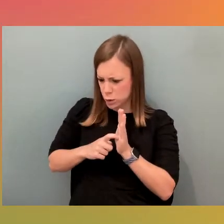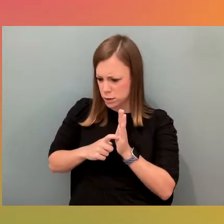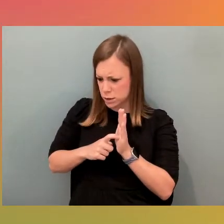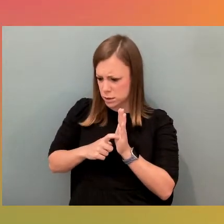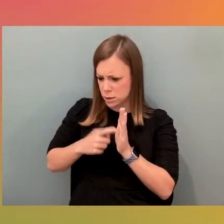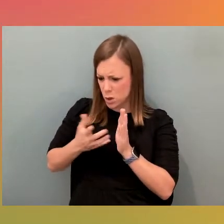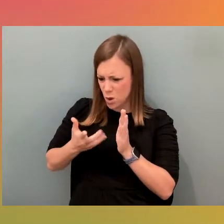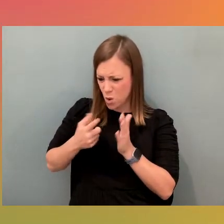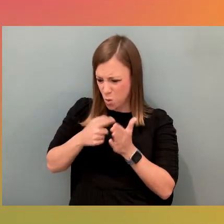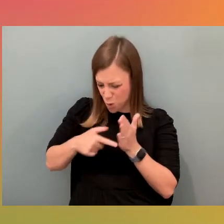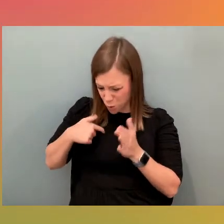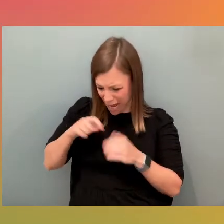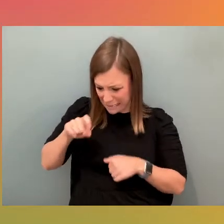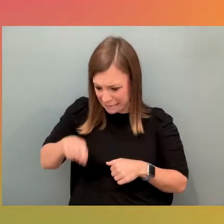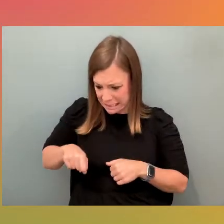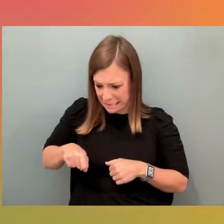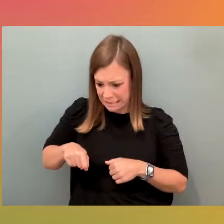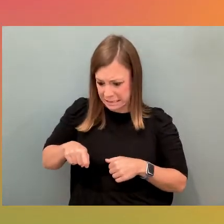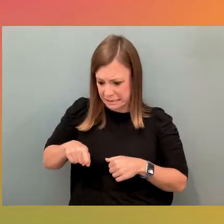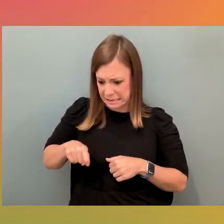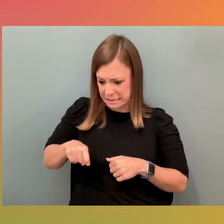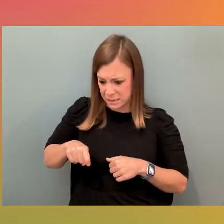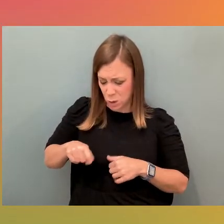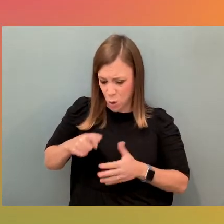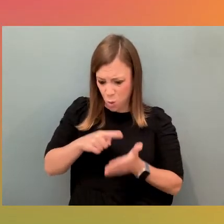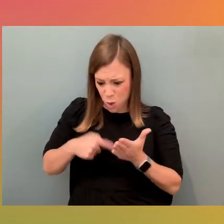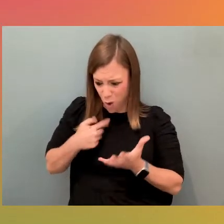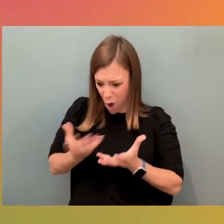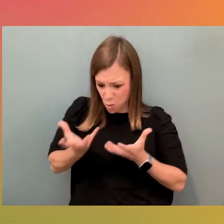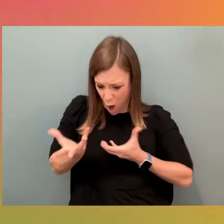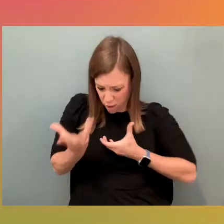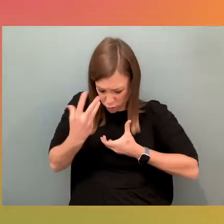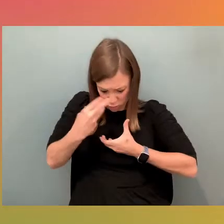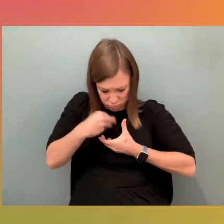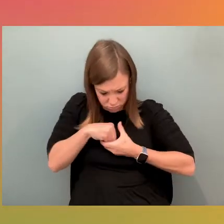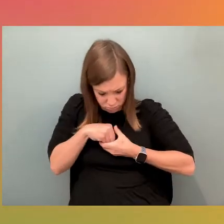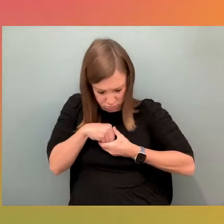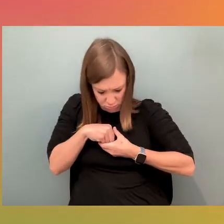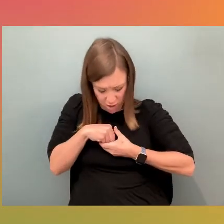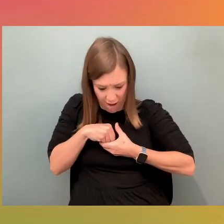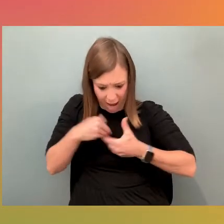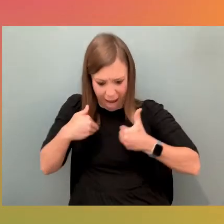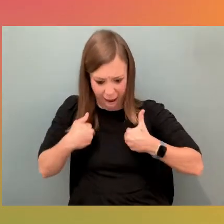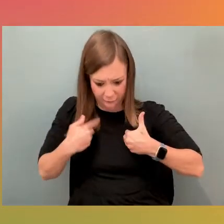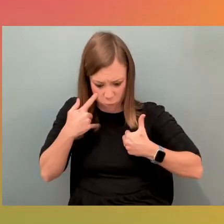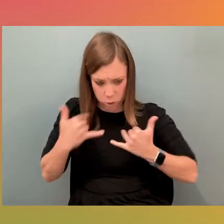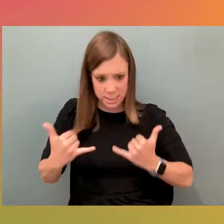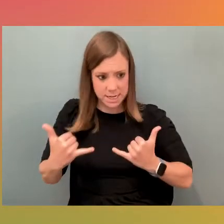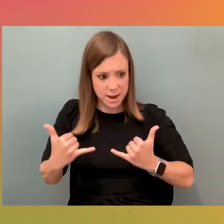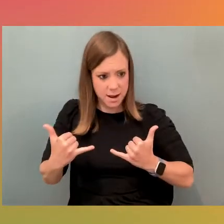BUT YOU WILL SHIFT TO NOTICING